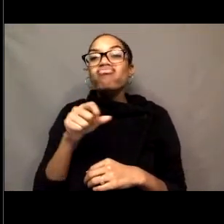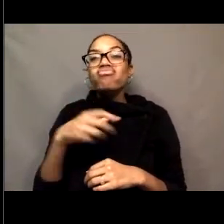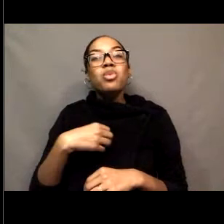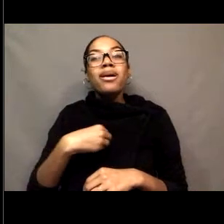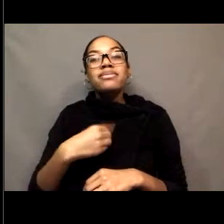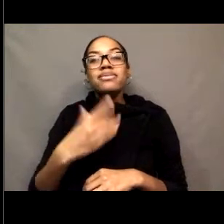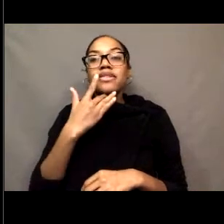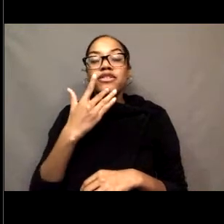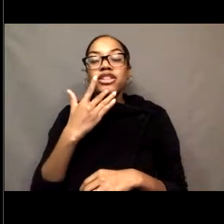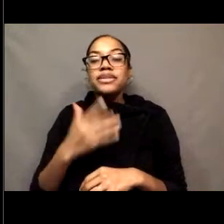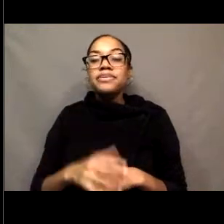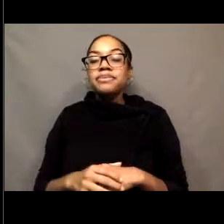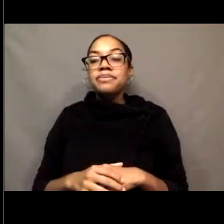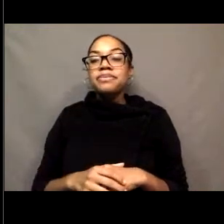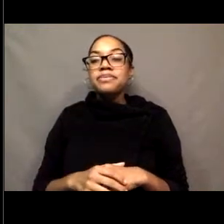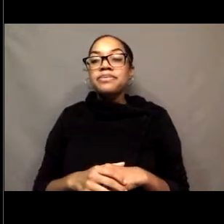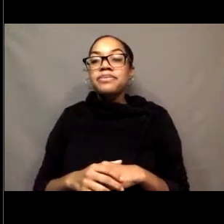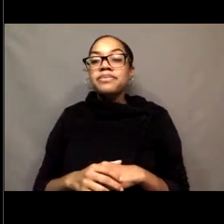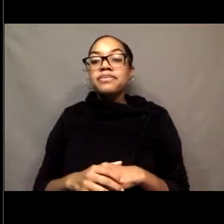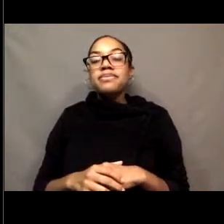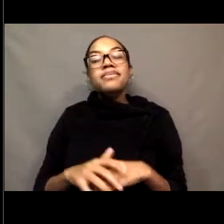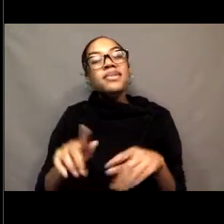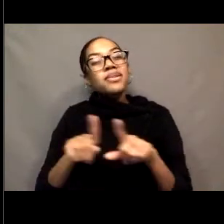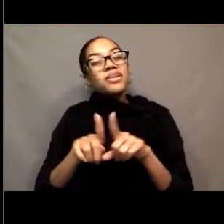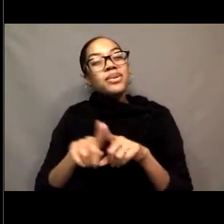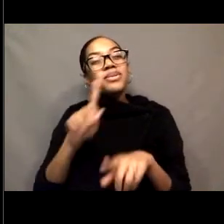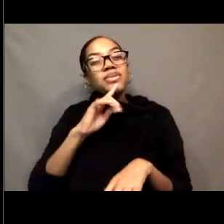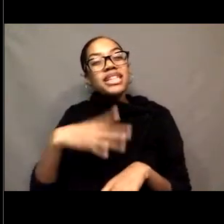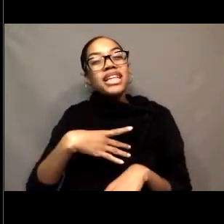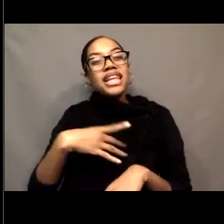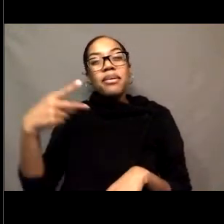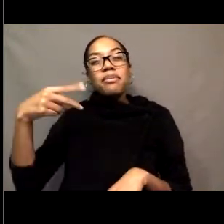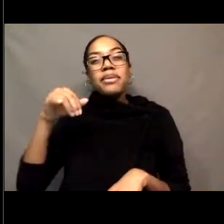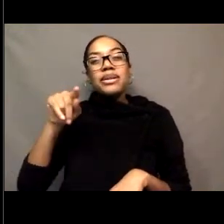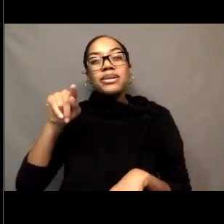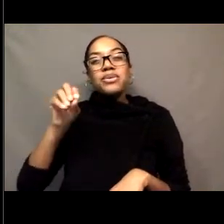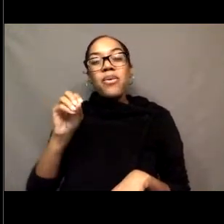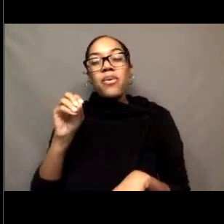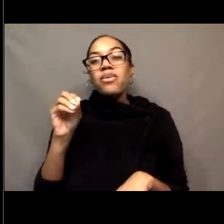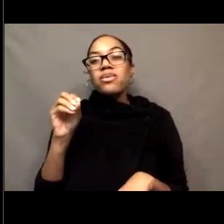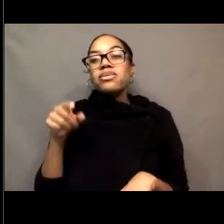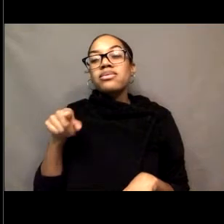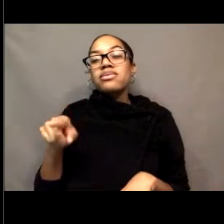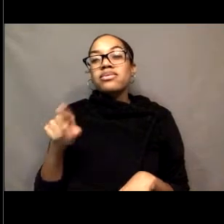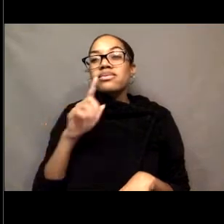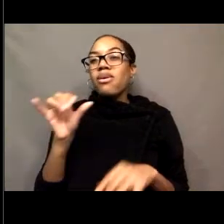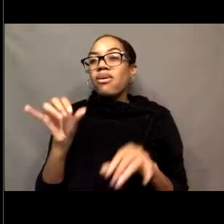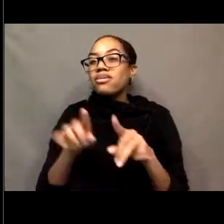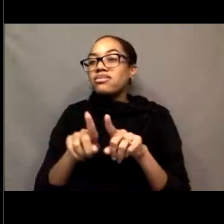from that perspective, but I also really liked Pinto abalone, which don't get a lot of press on.